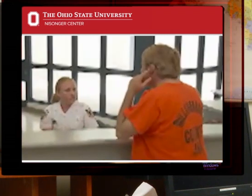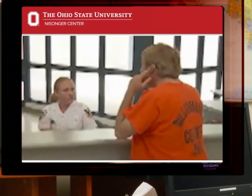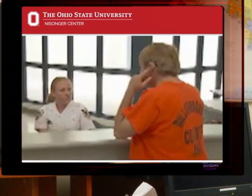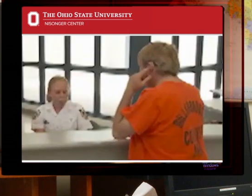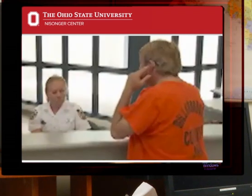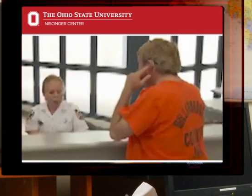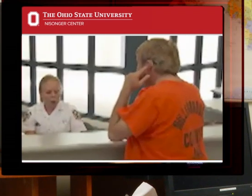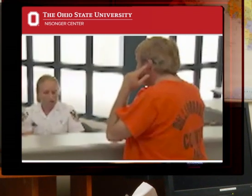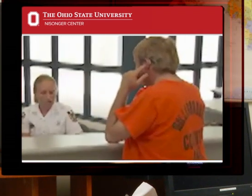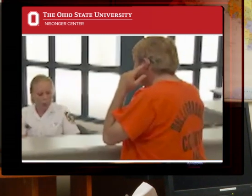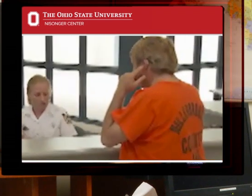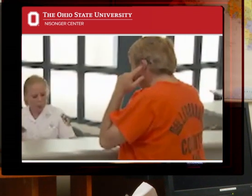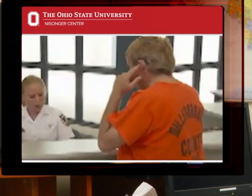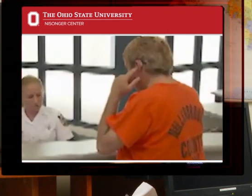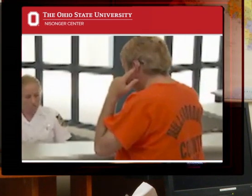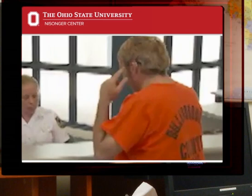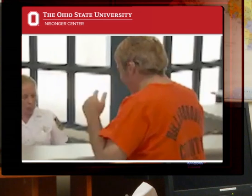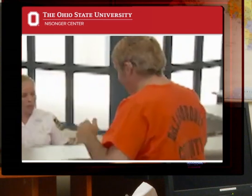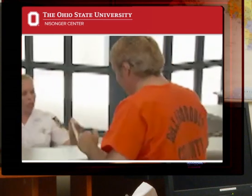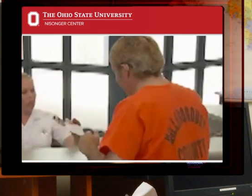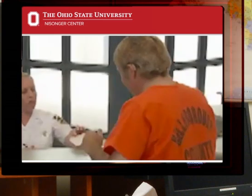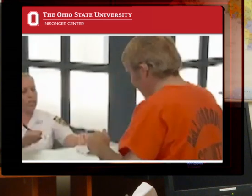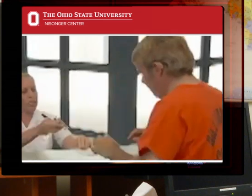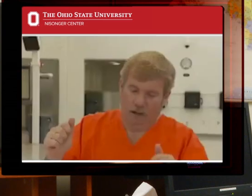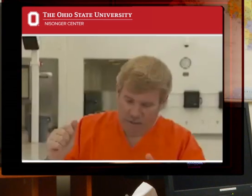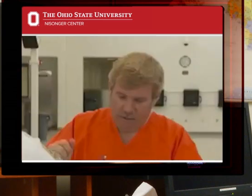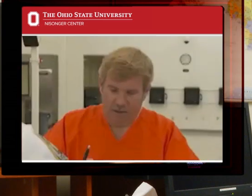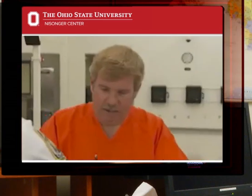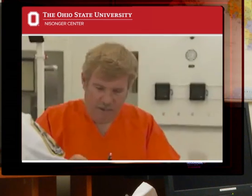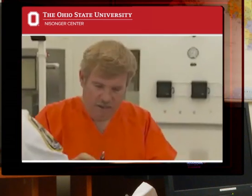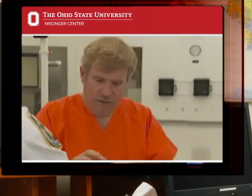with people who are deaf or hard of hearing.